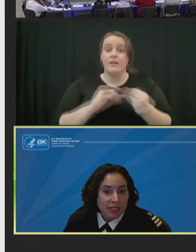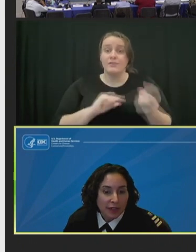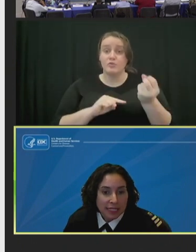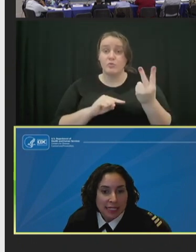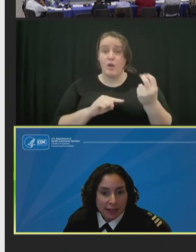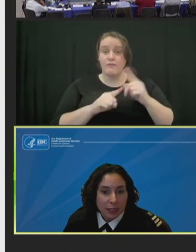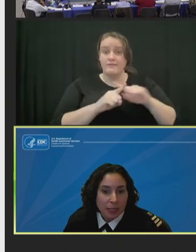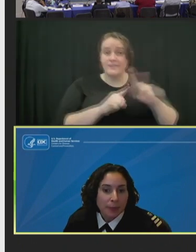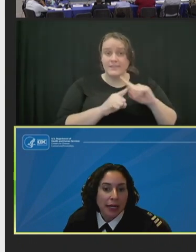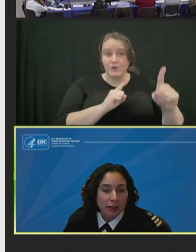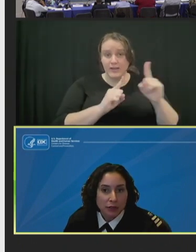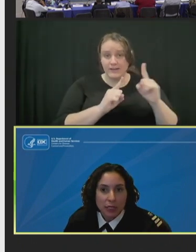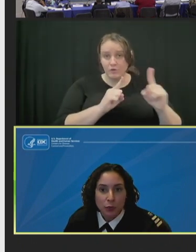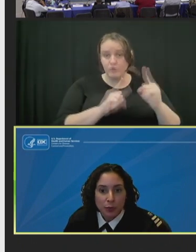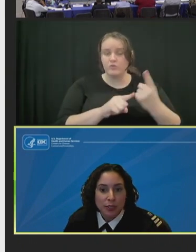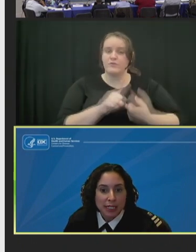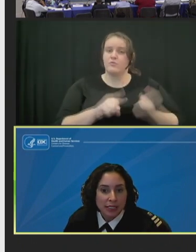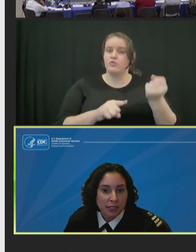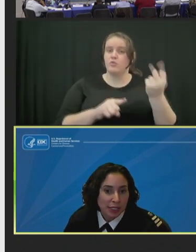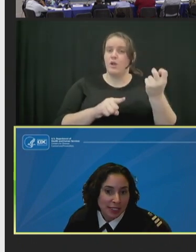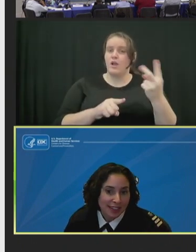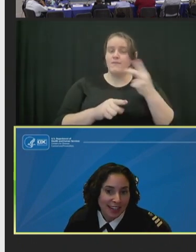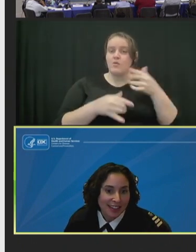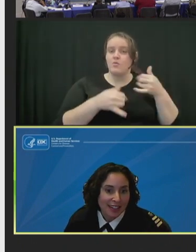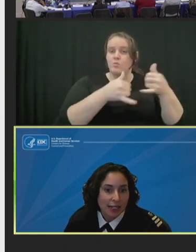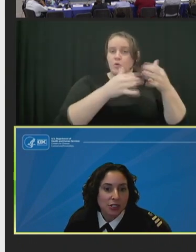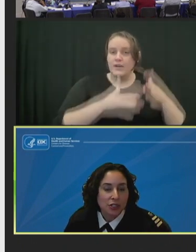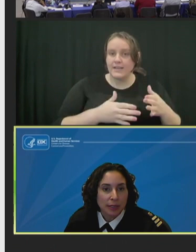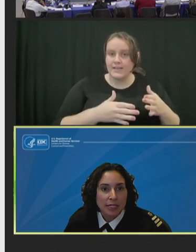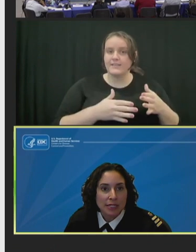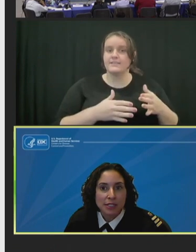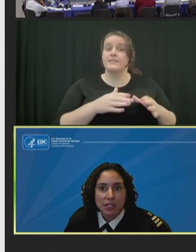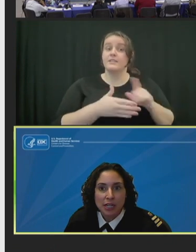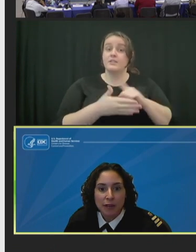findings have been compiled and were presented recently at the National Immunization Conference